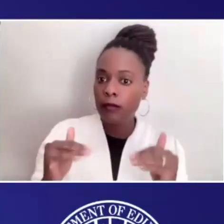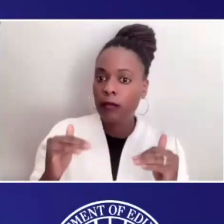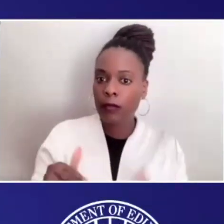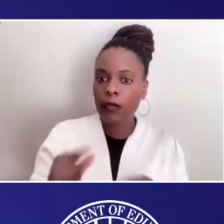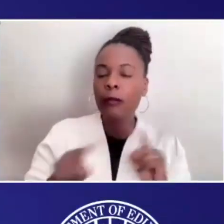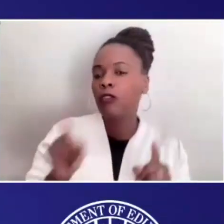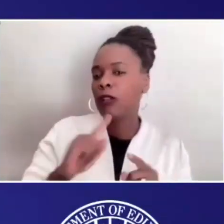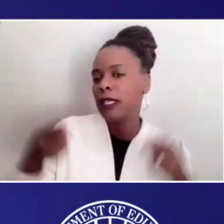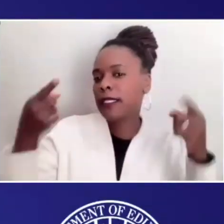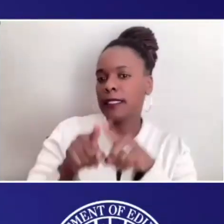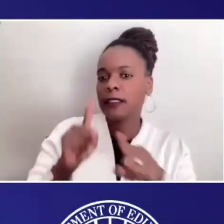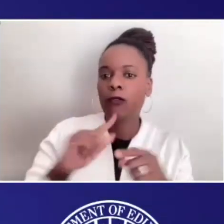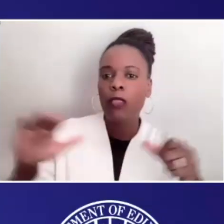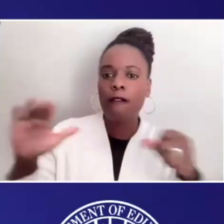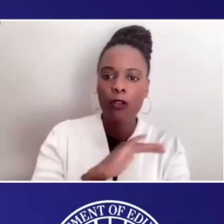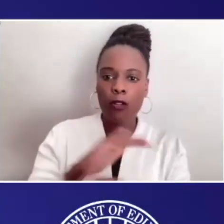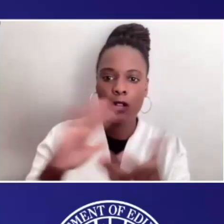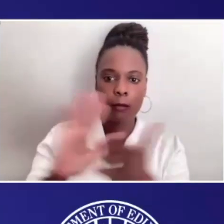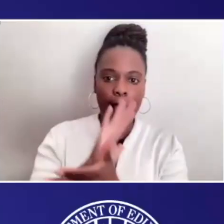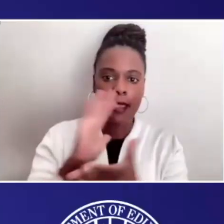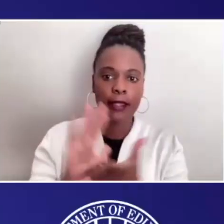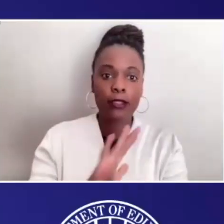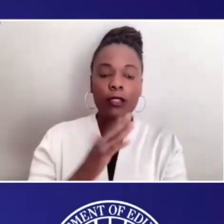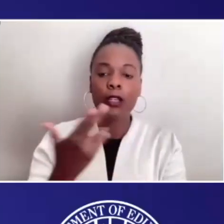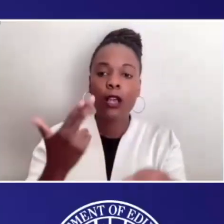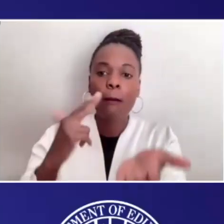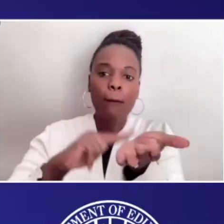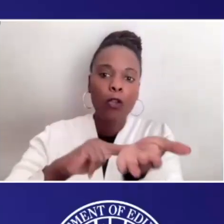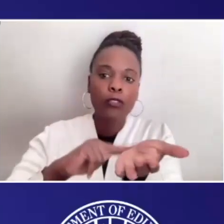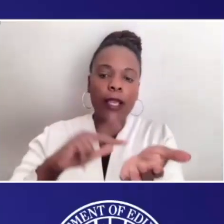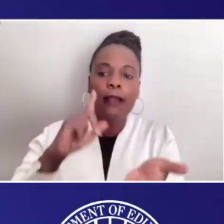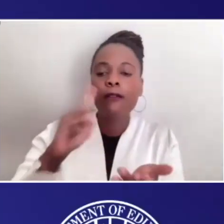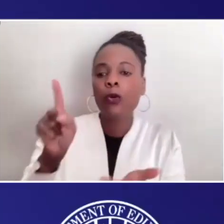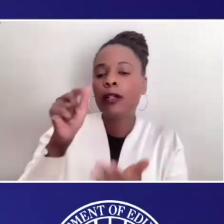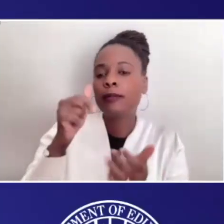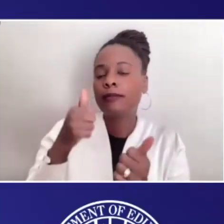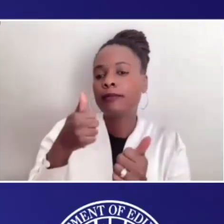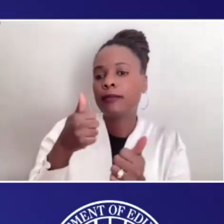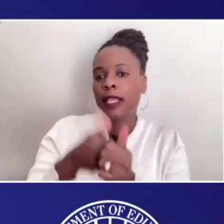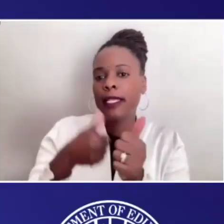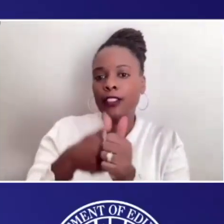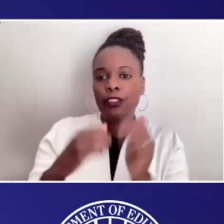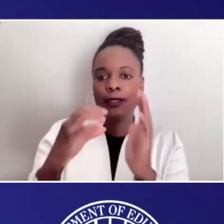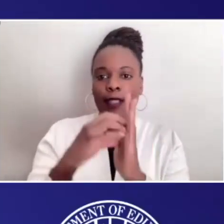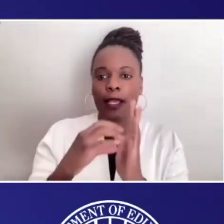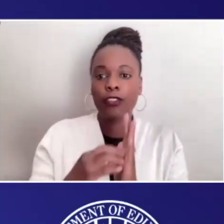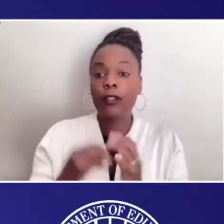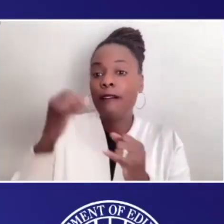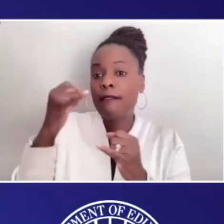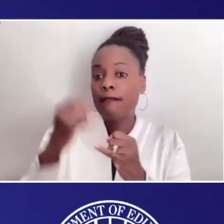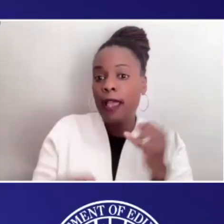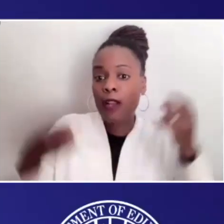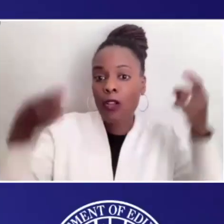So the pulse check on the individual sections. The consensus final consensus is on the whole entire package.